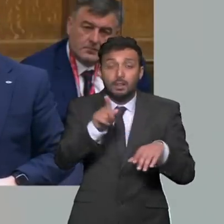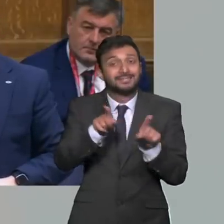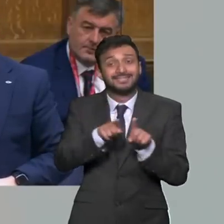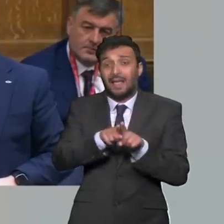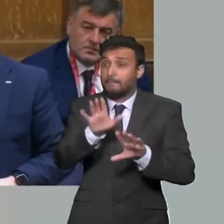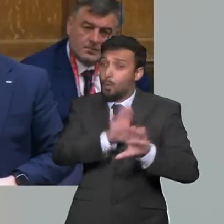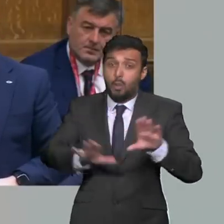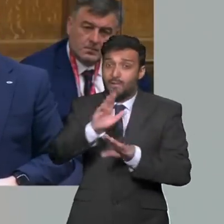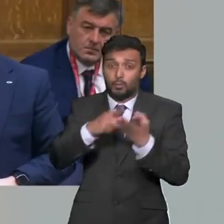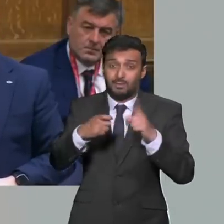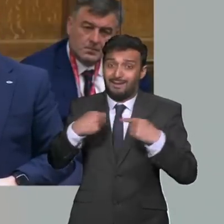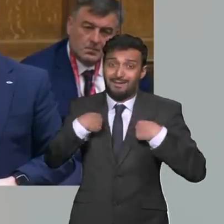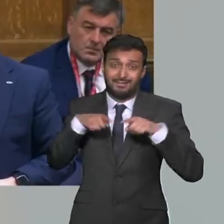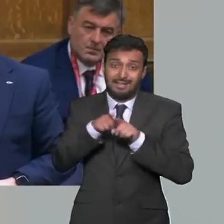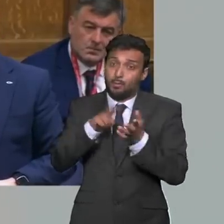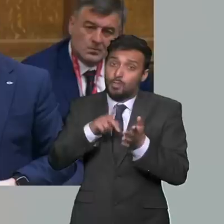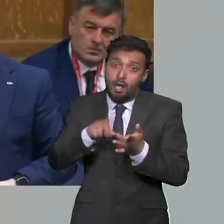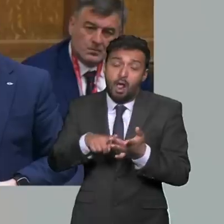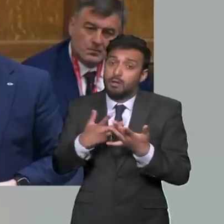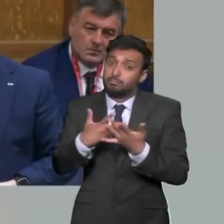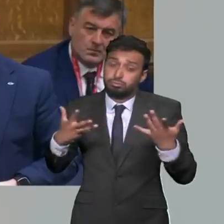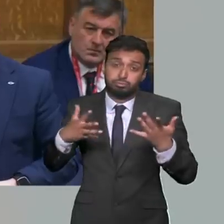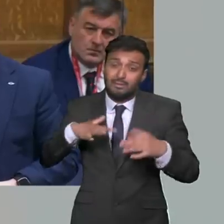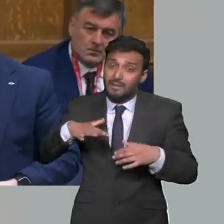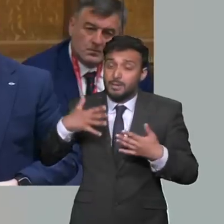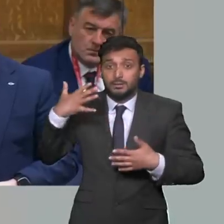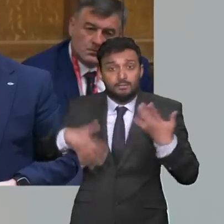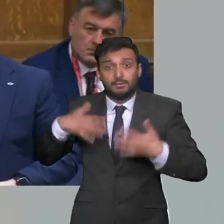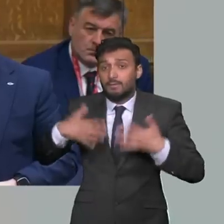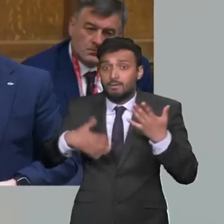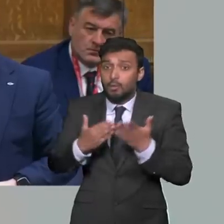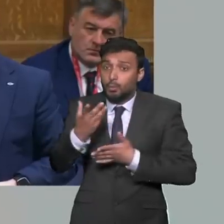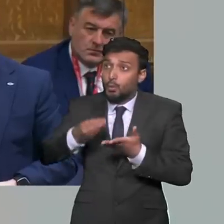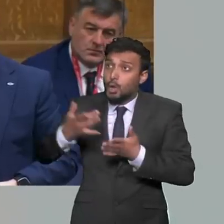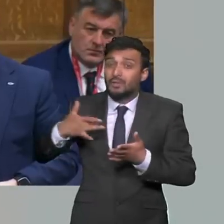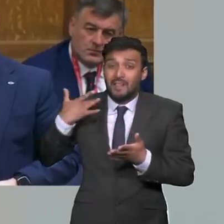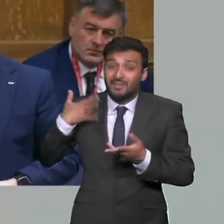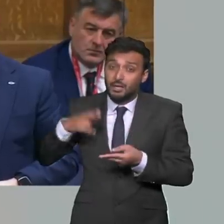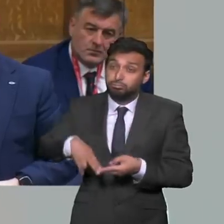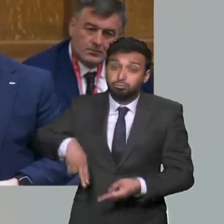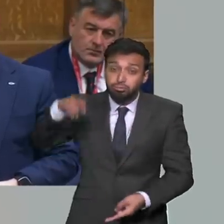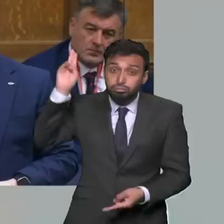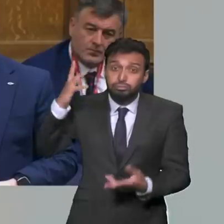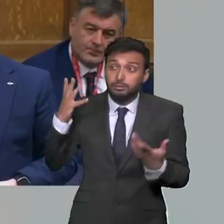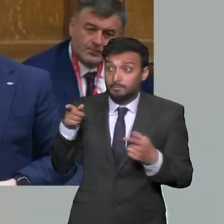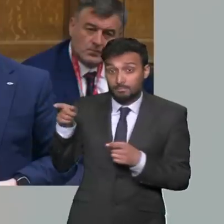Ireland are suffering from the cost of living crisis. Will the Prime Minister give me an assurance that any measures that are brought forward